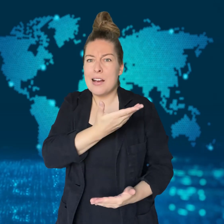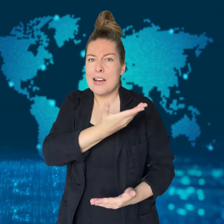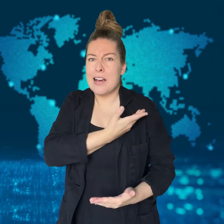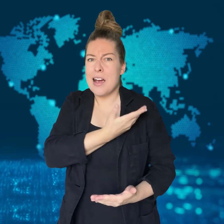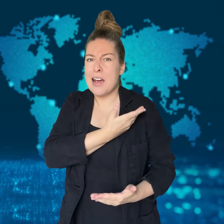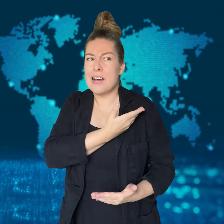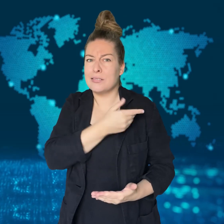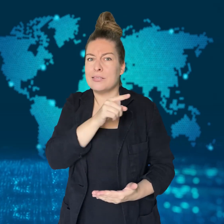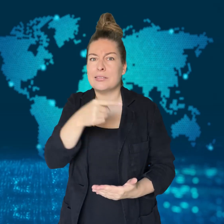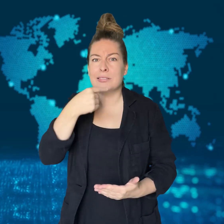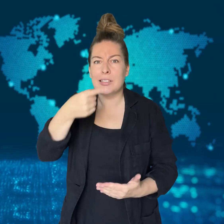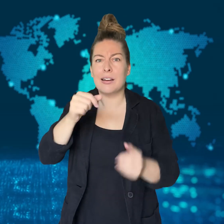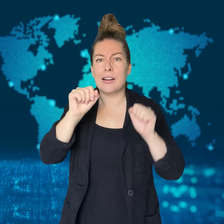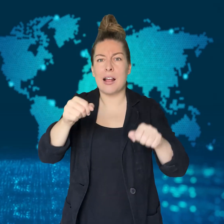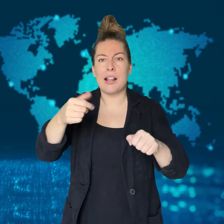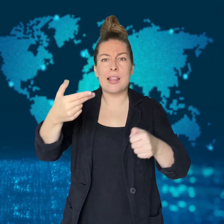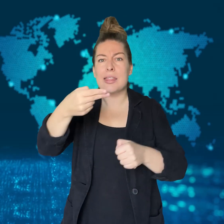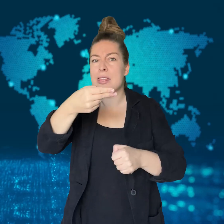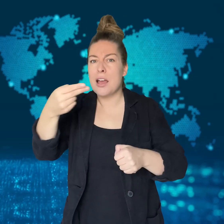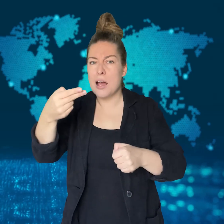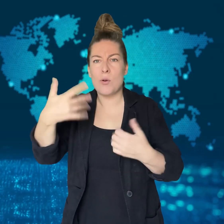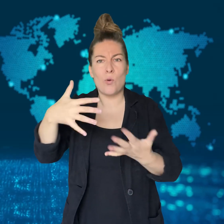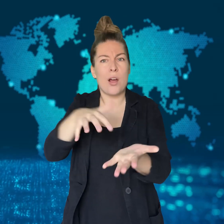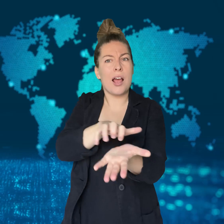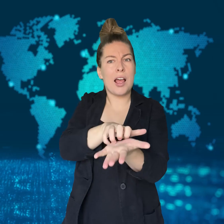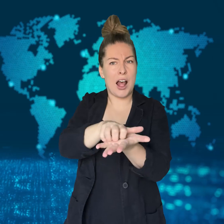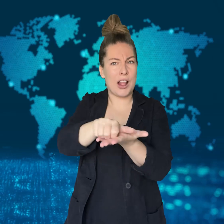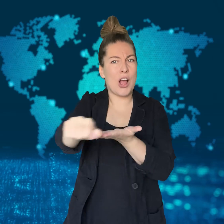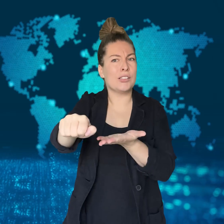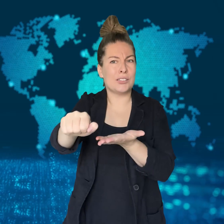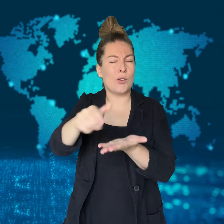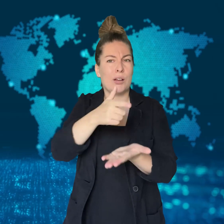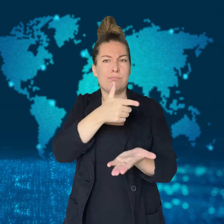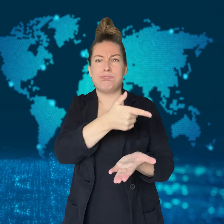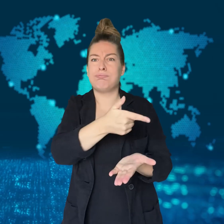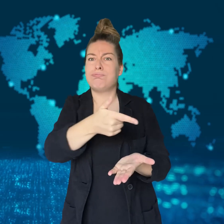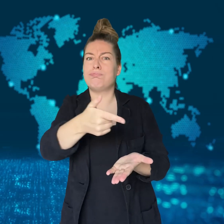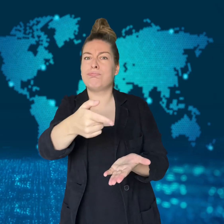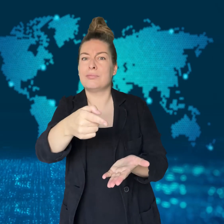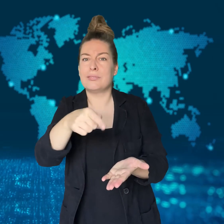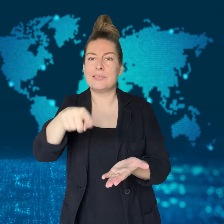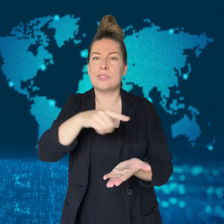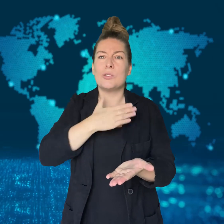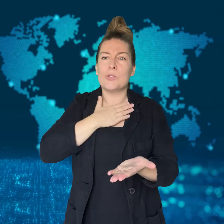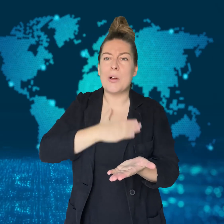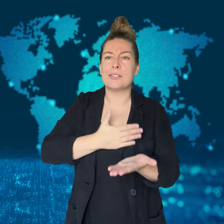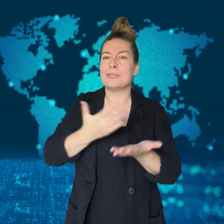genocide allegations agains t Israel at the World Court.